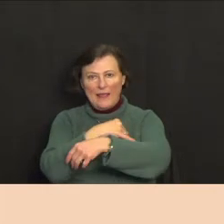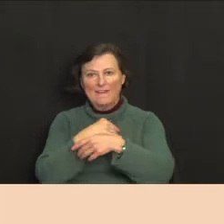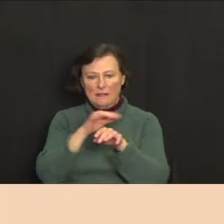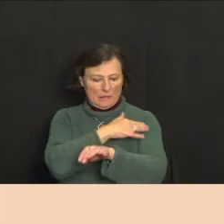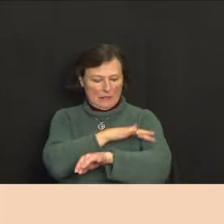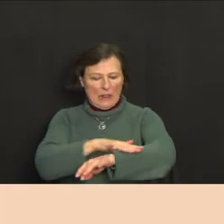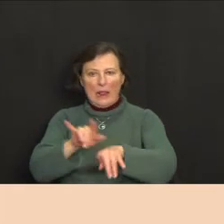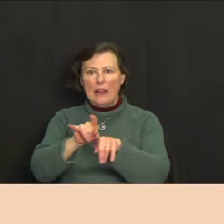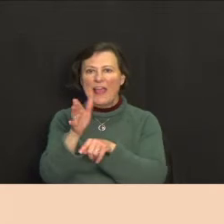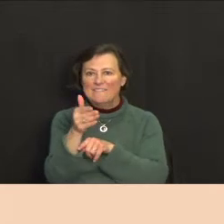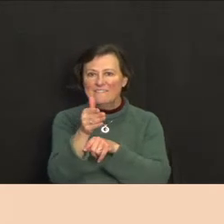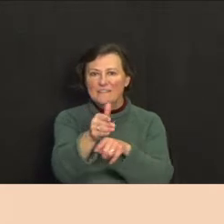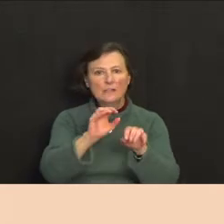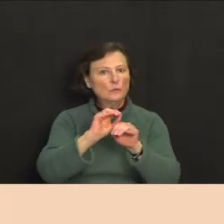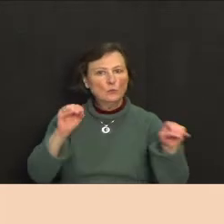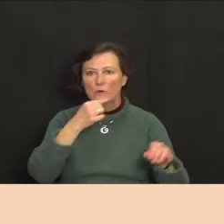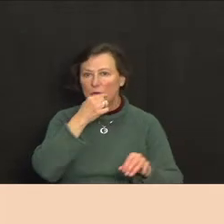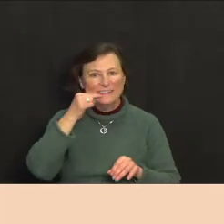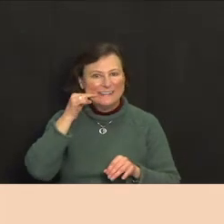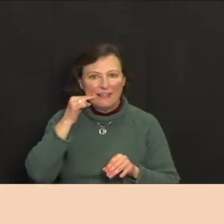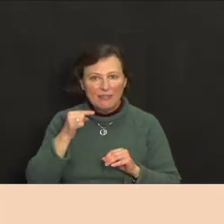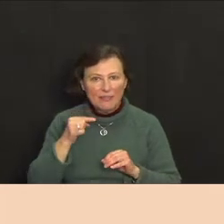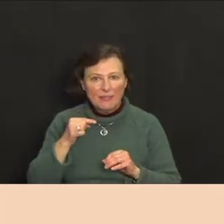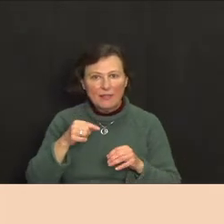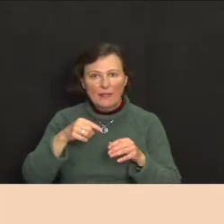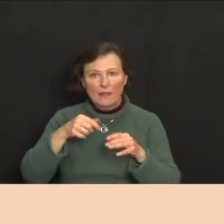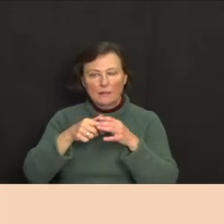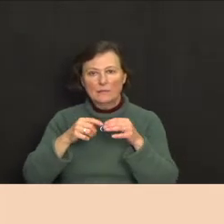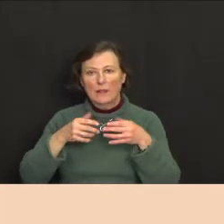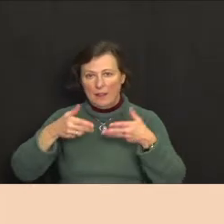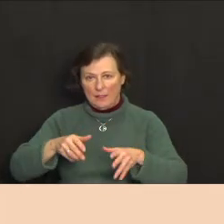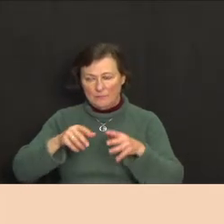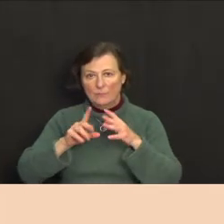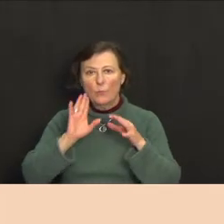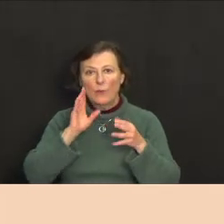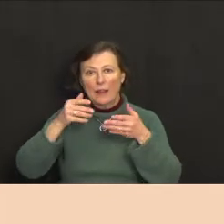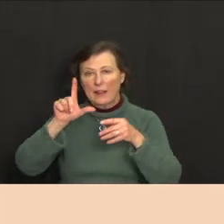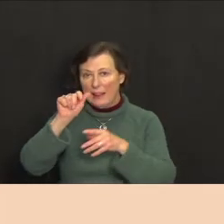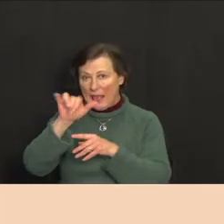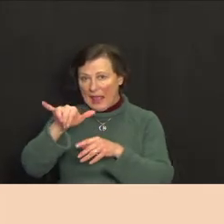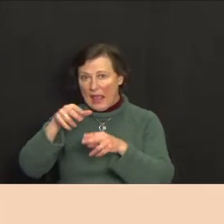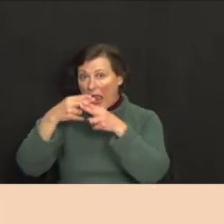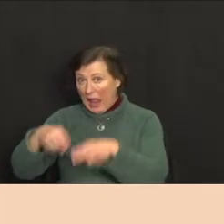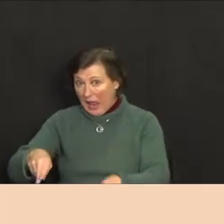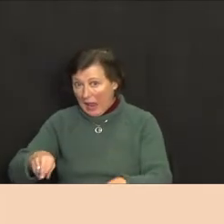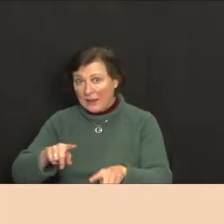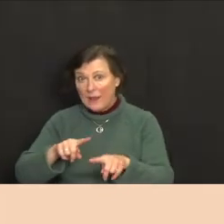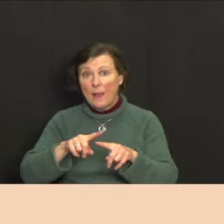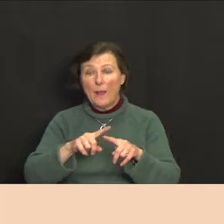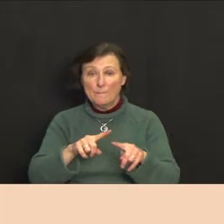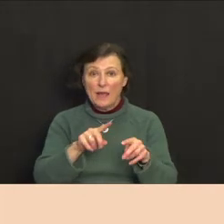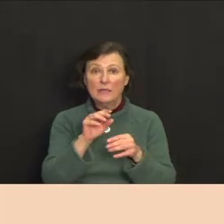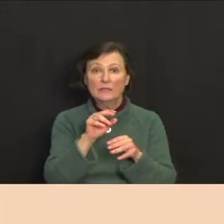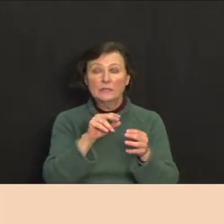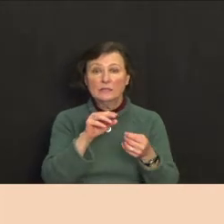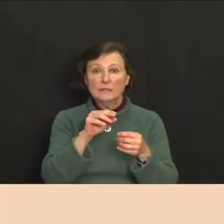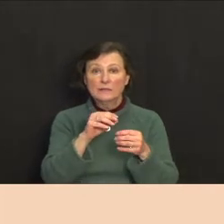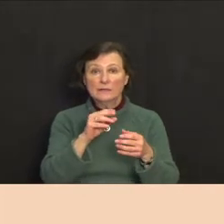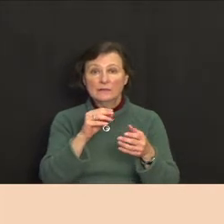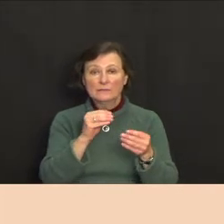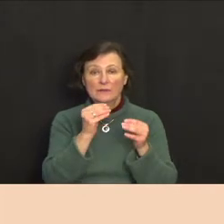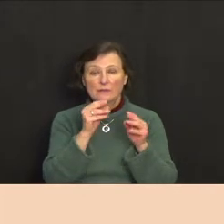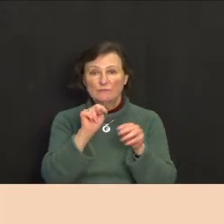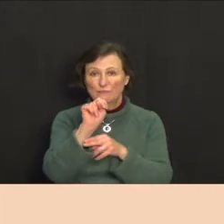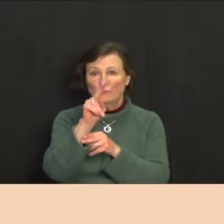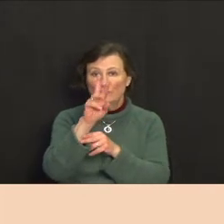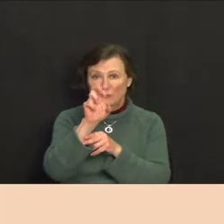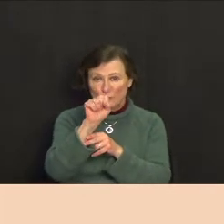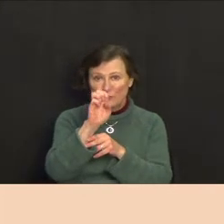has no teeth at all. It lays eggs but nurses it's young, so what the heck is it? Should eating it be